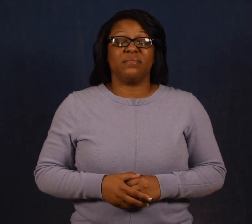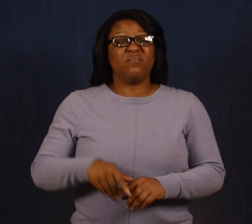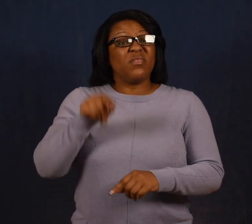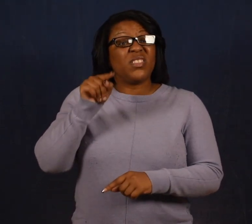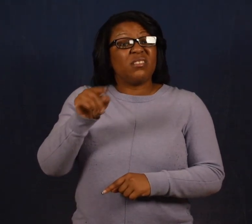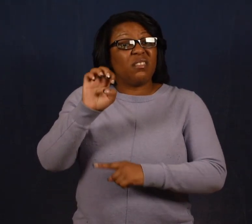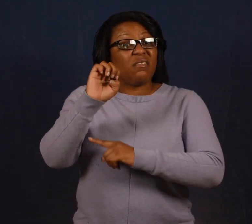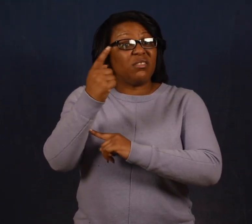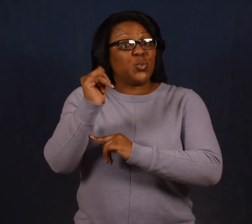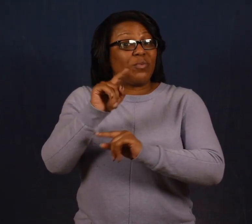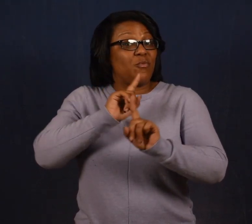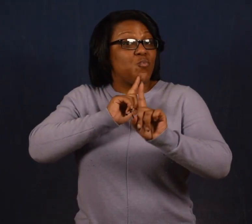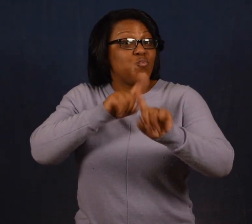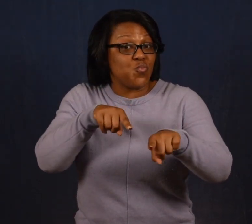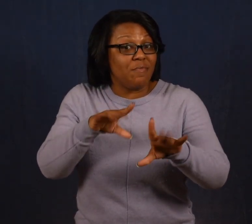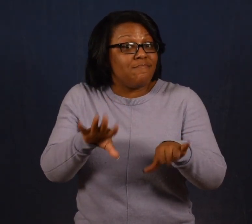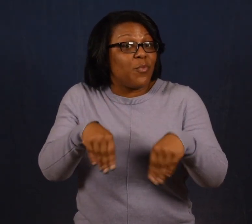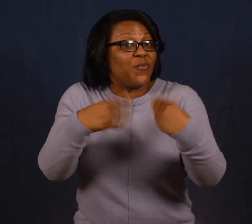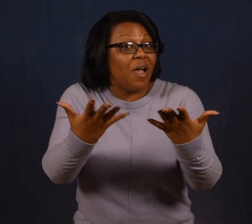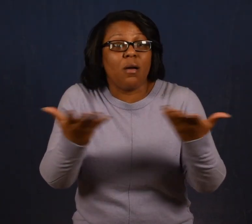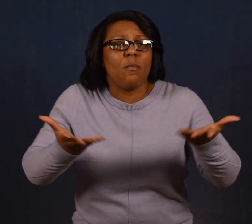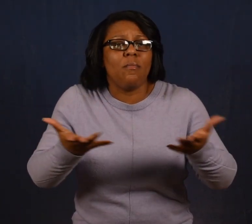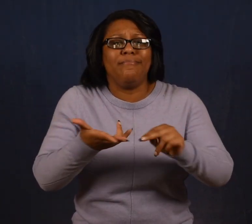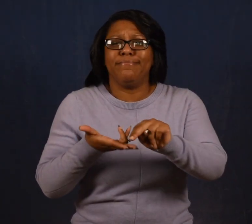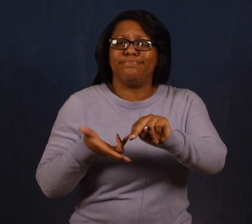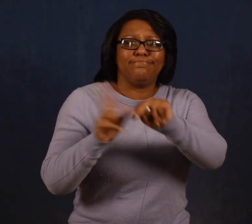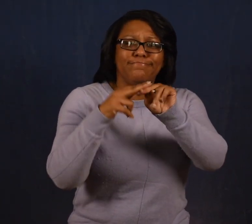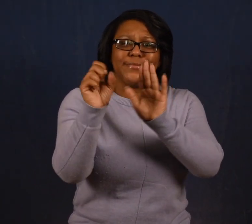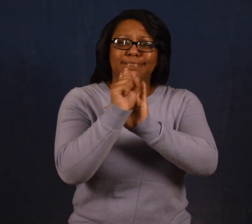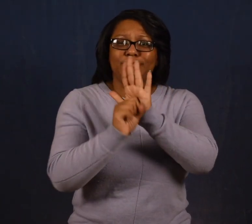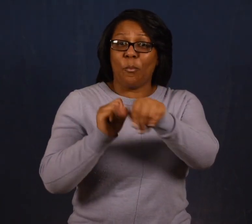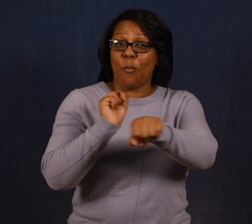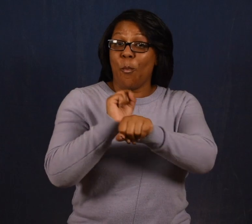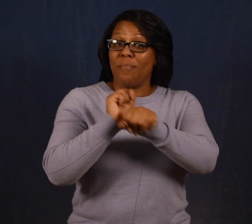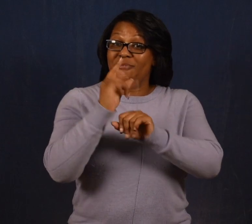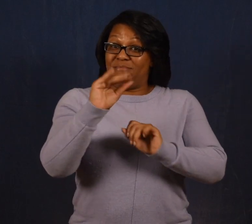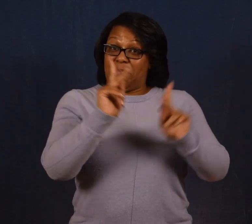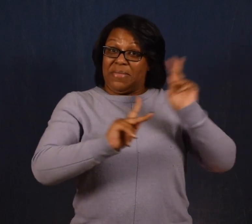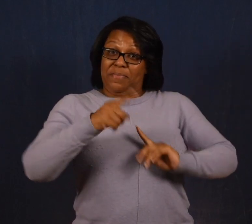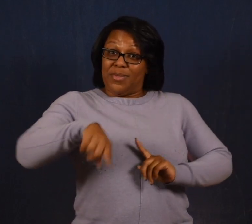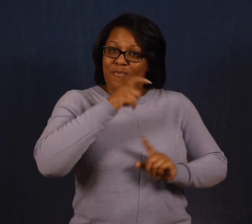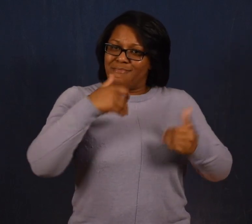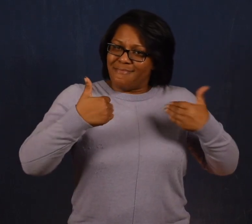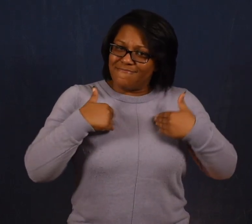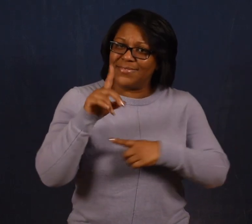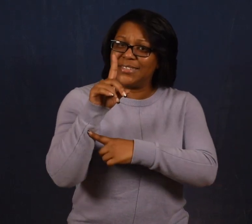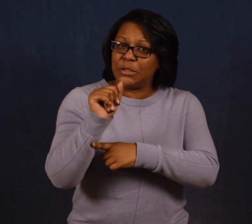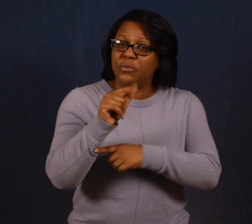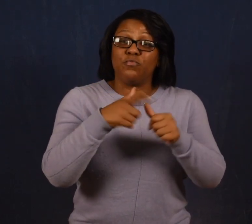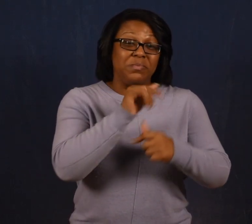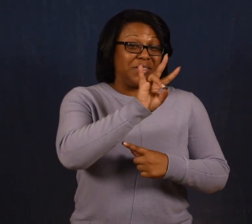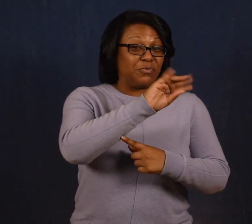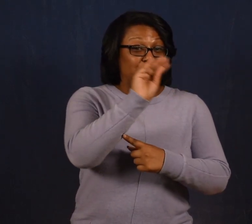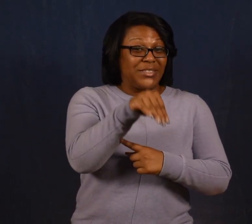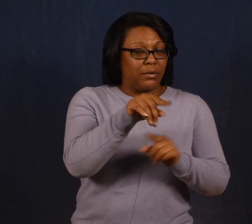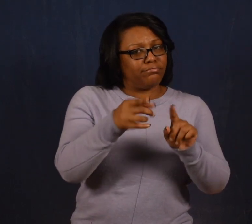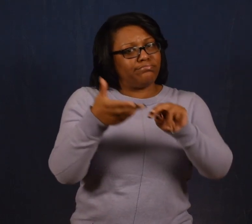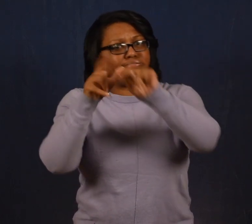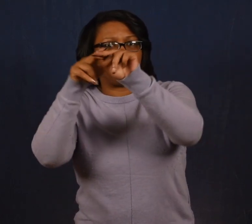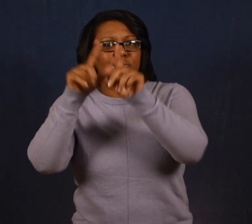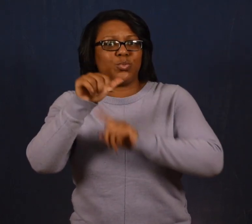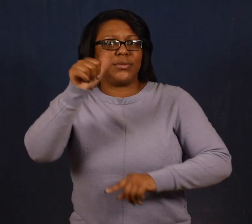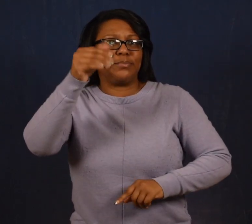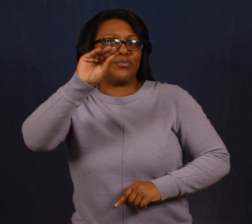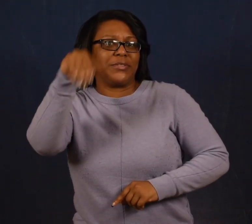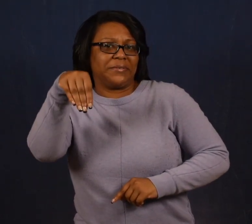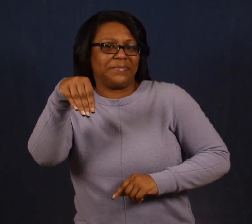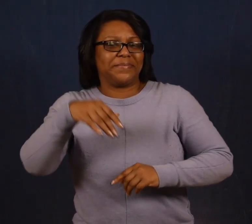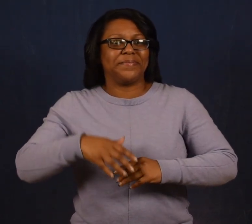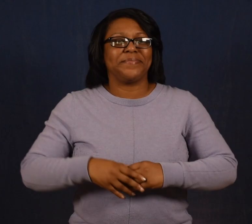This executive order provides for increased state employment of people with disabilities from 7% to 10%.